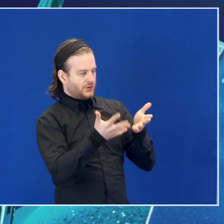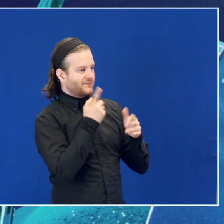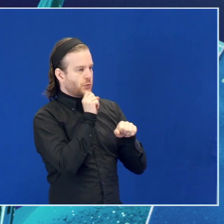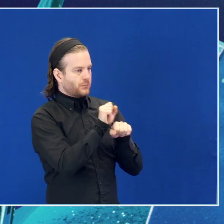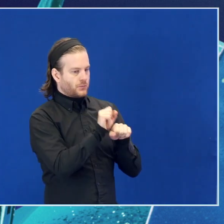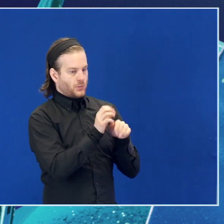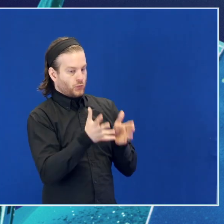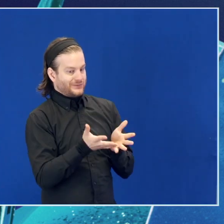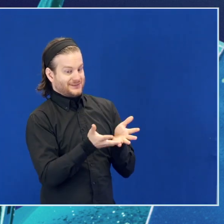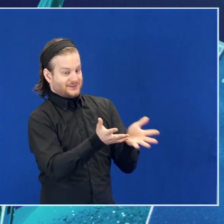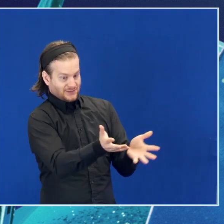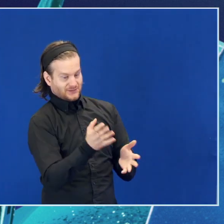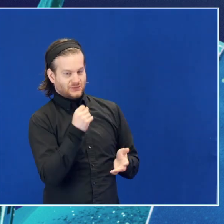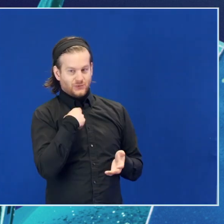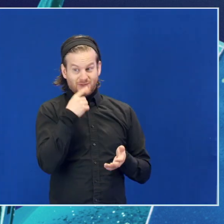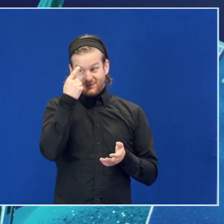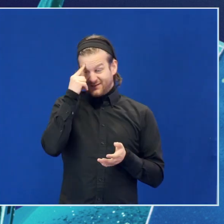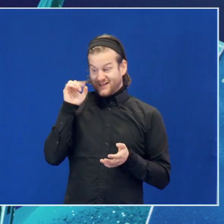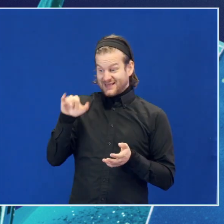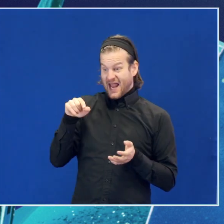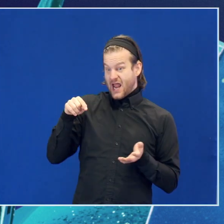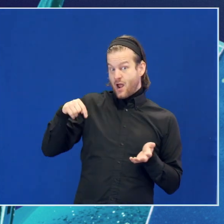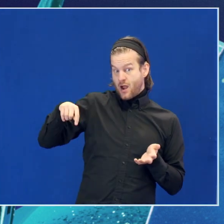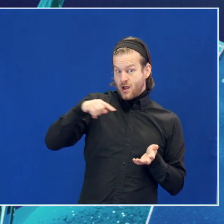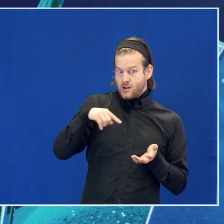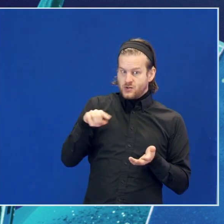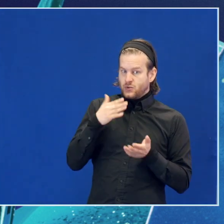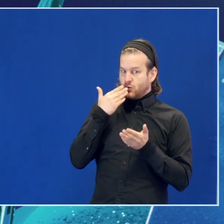And listening to your employees, the voice of your employees.